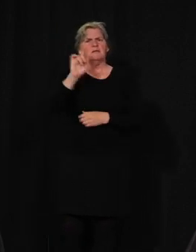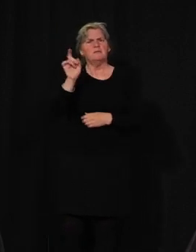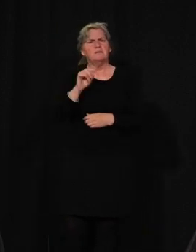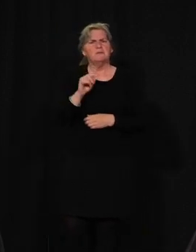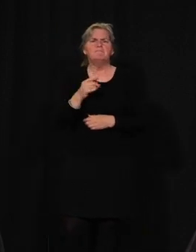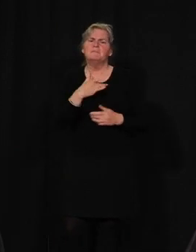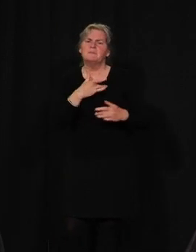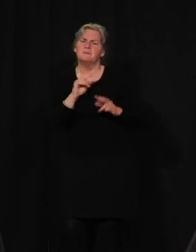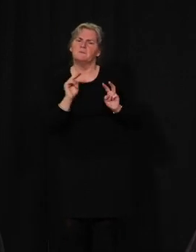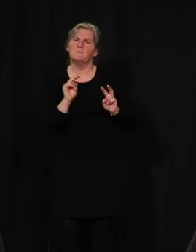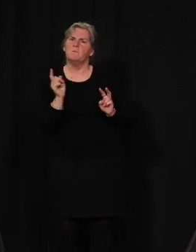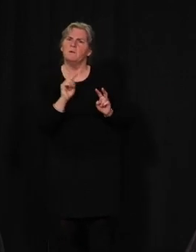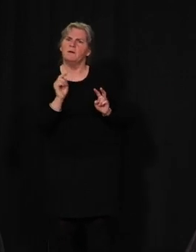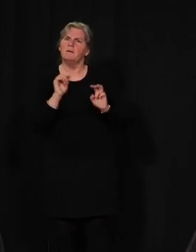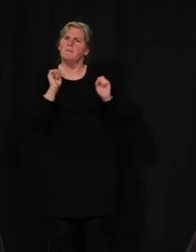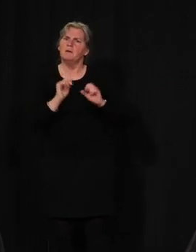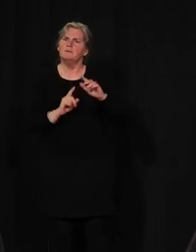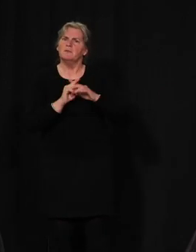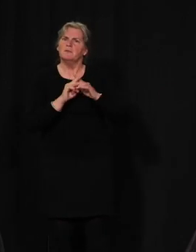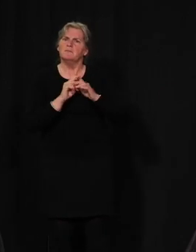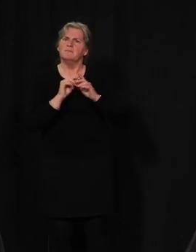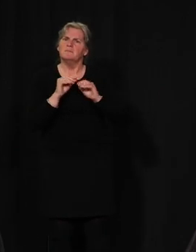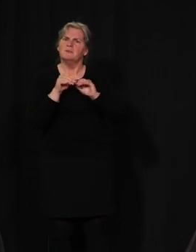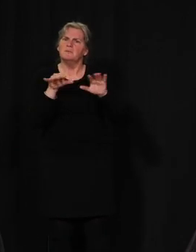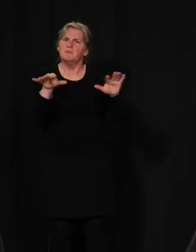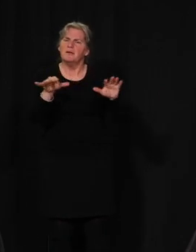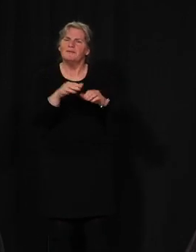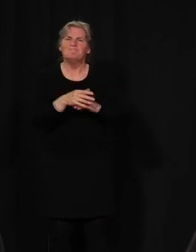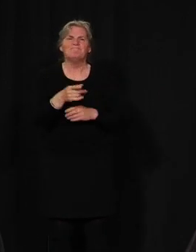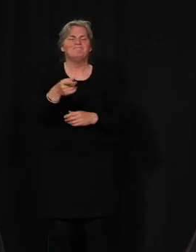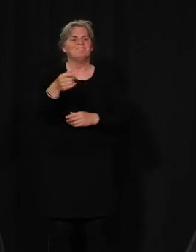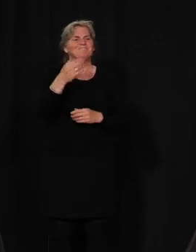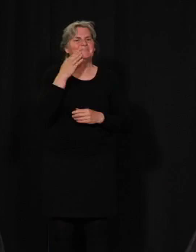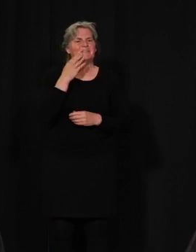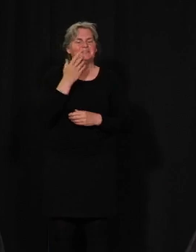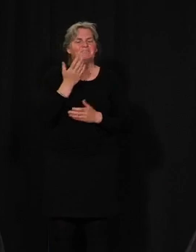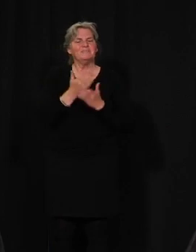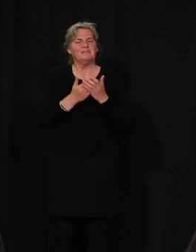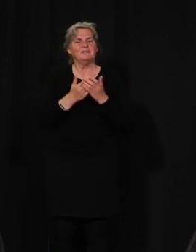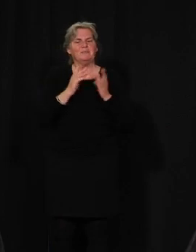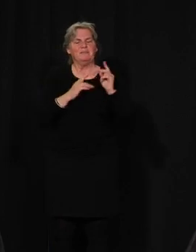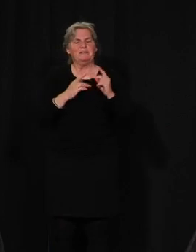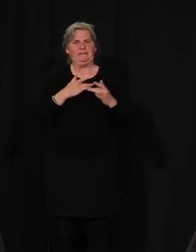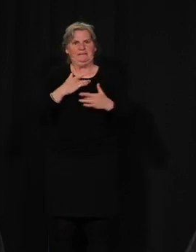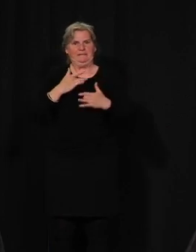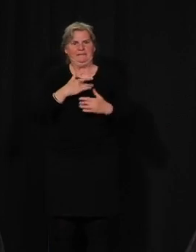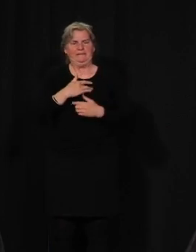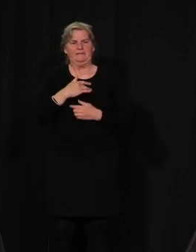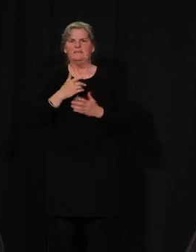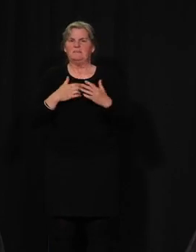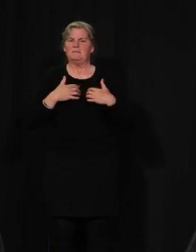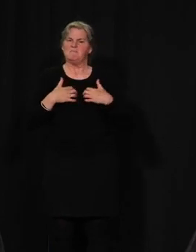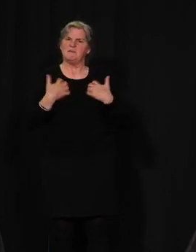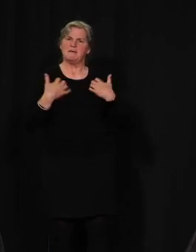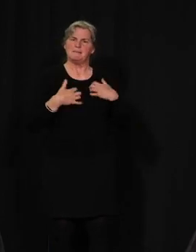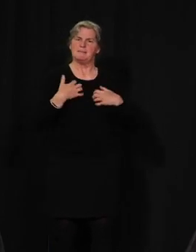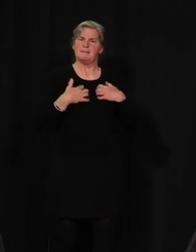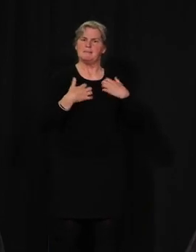spread? I know there is lots of concern, even resentment, even hostility focused on out of territory